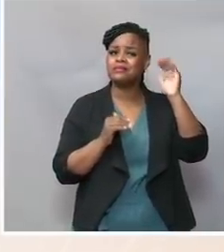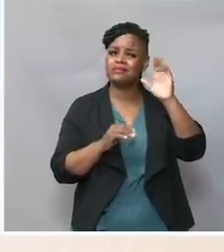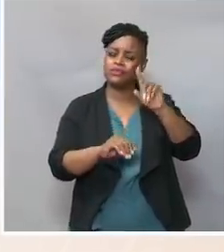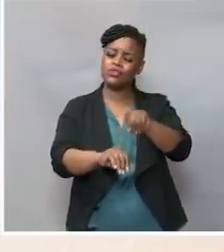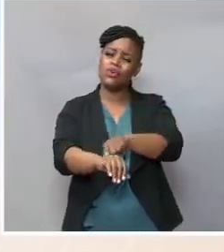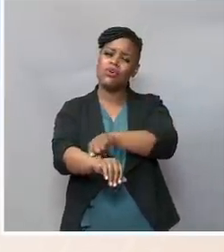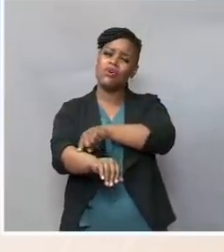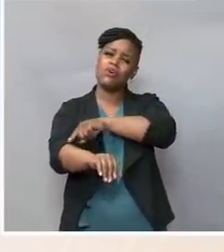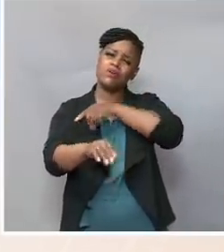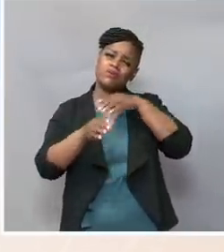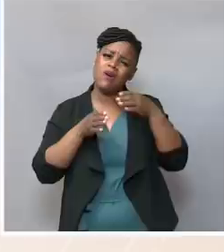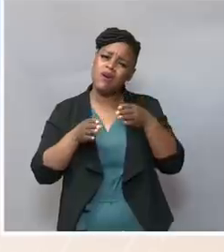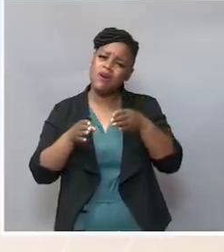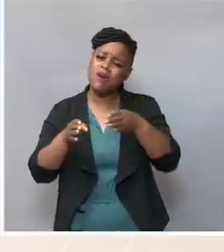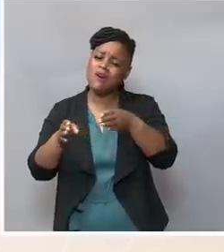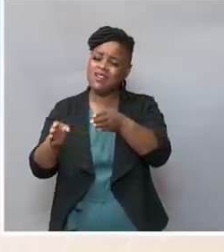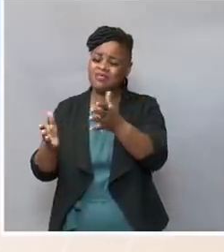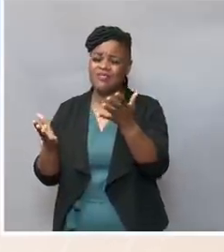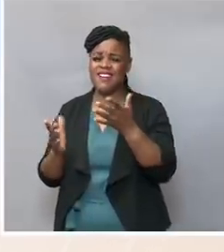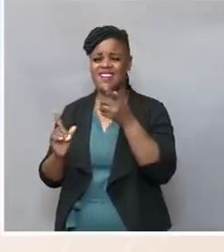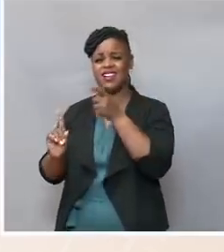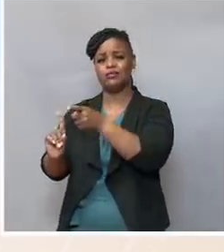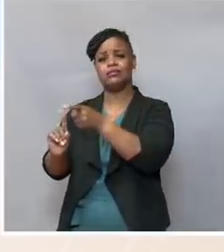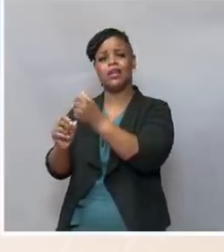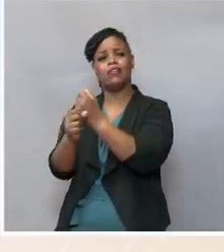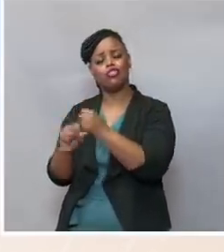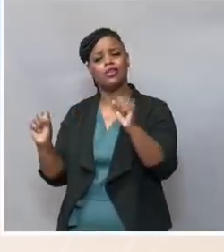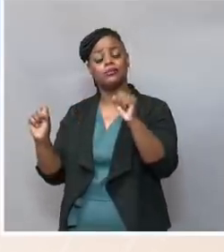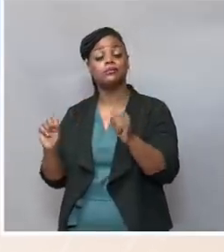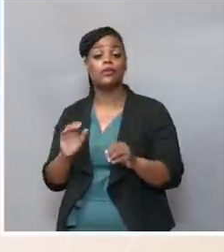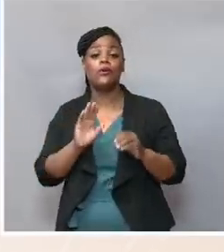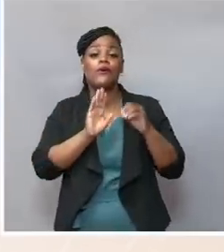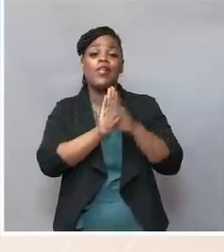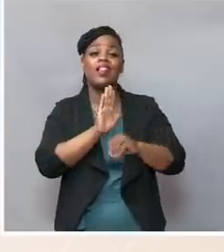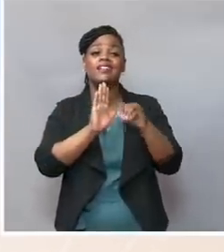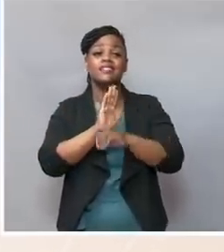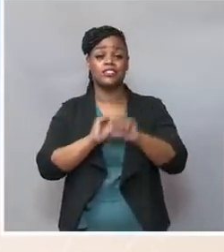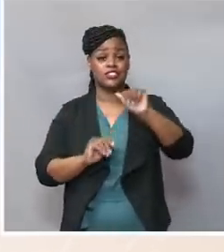New Orleans Jazz National Historical Park has chronicled some of these stories of hope,